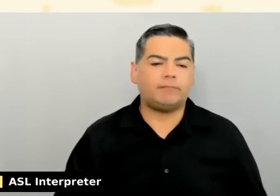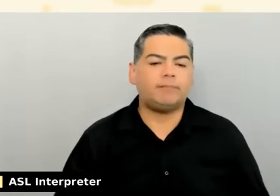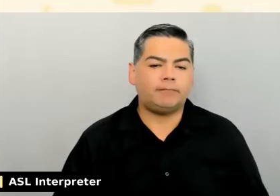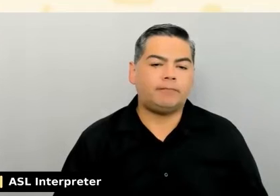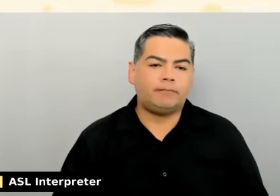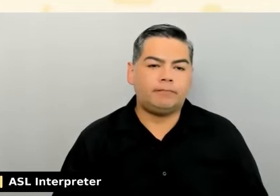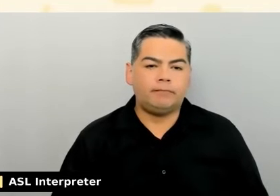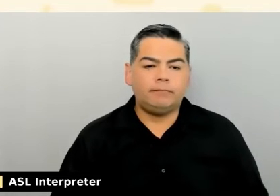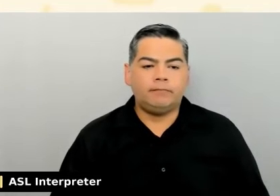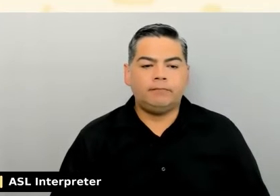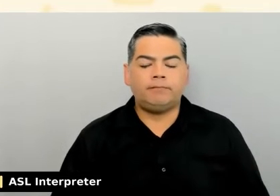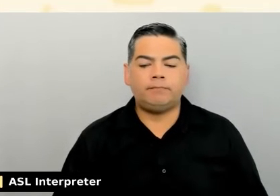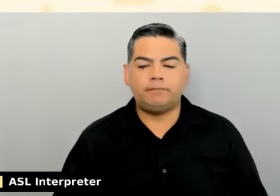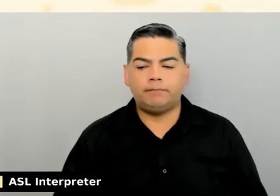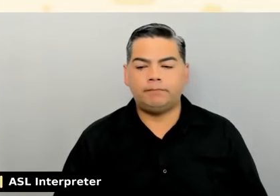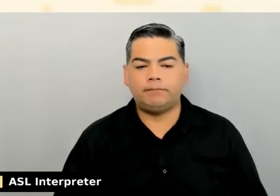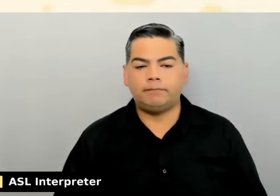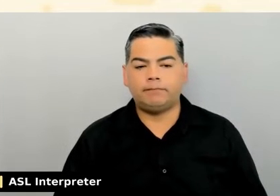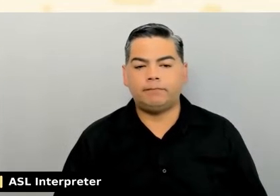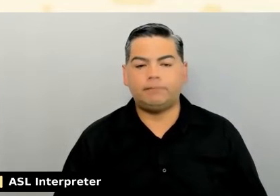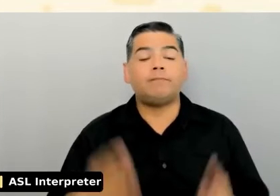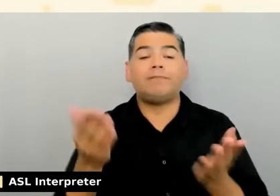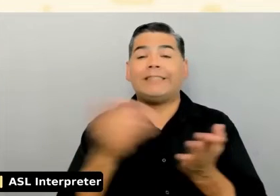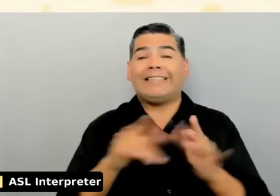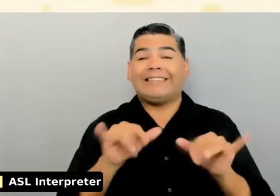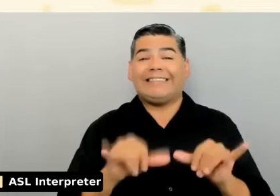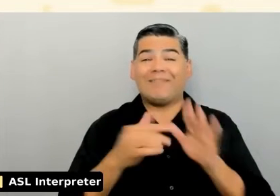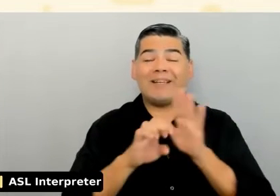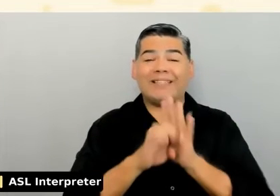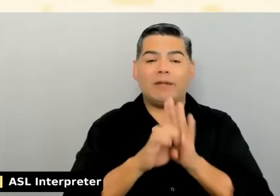Again, if we talk about the same example on the BarrierBreak website,